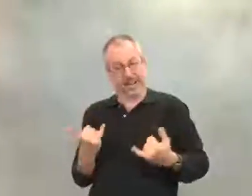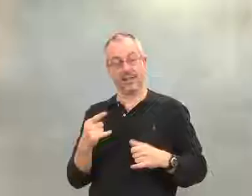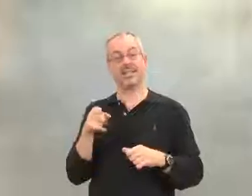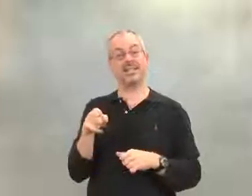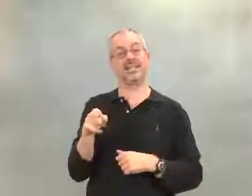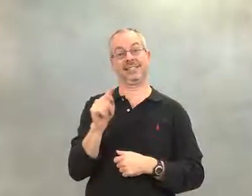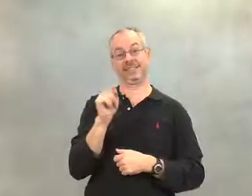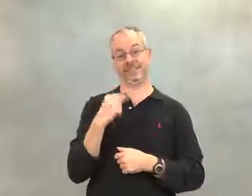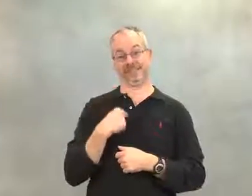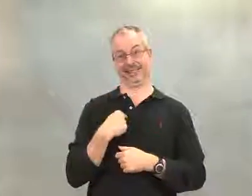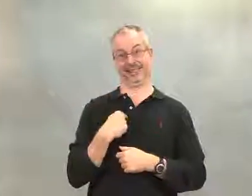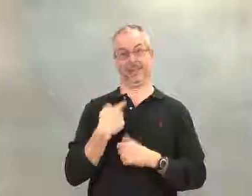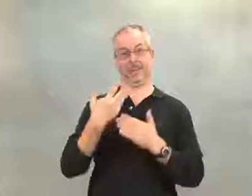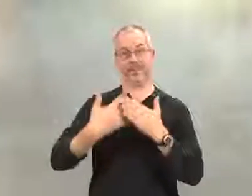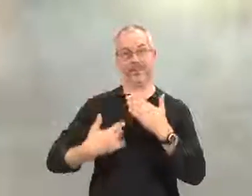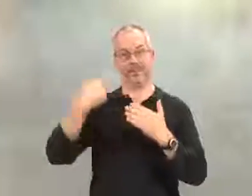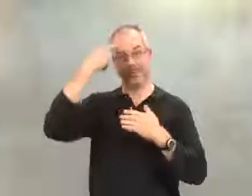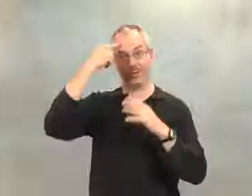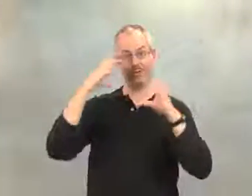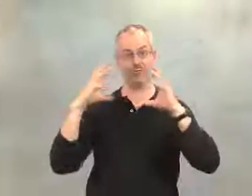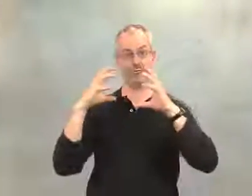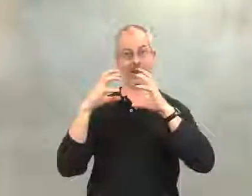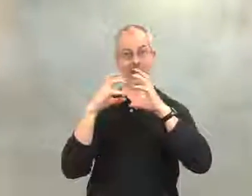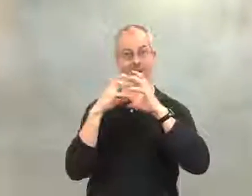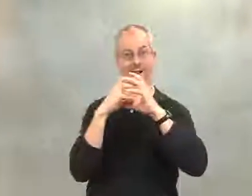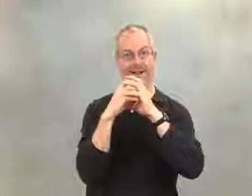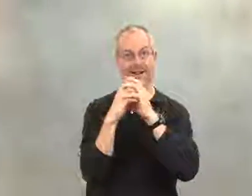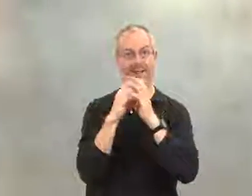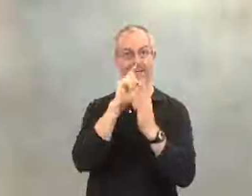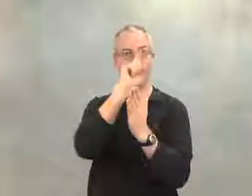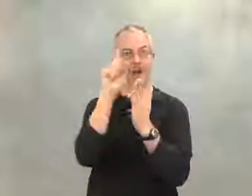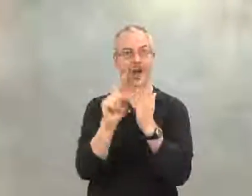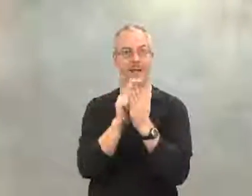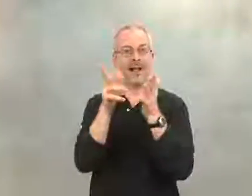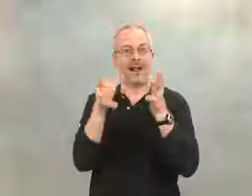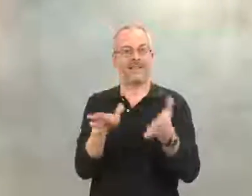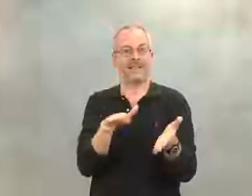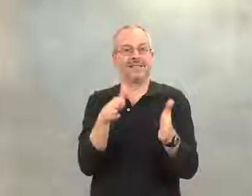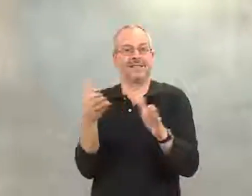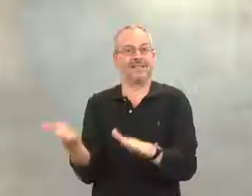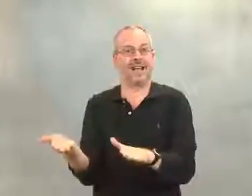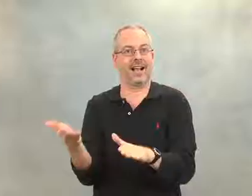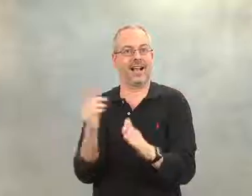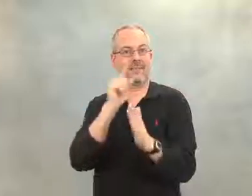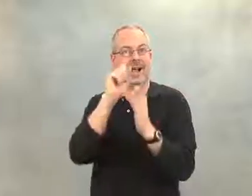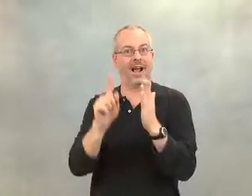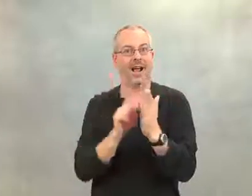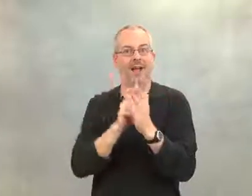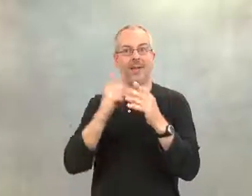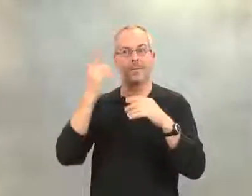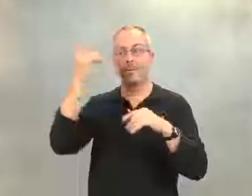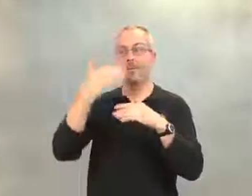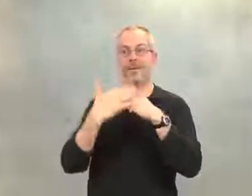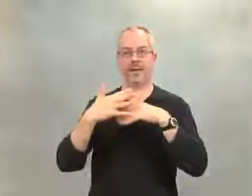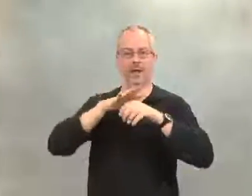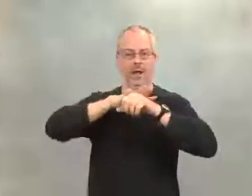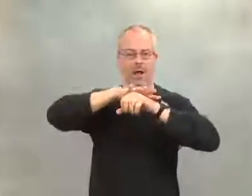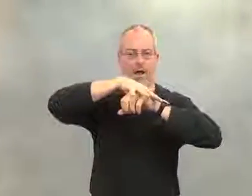There was only an hour left before the bleeding would kill me.